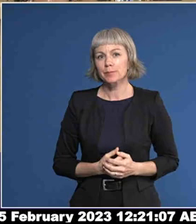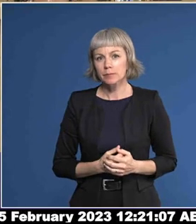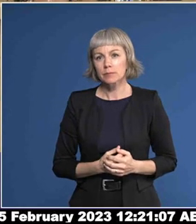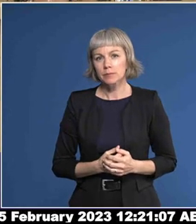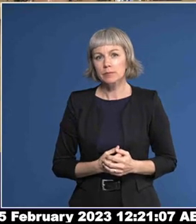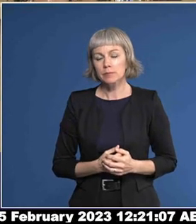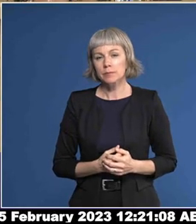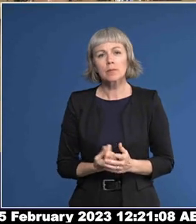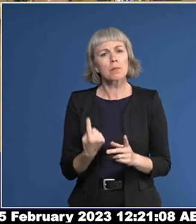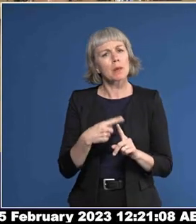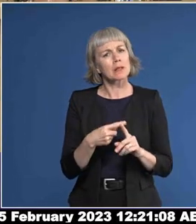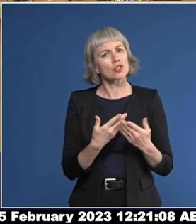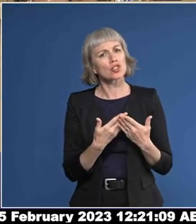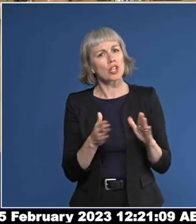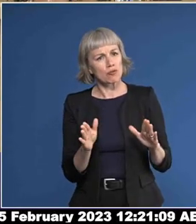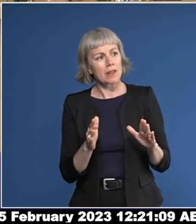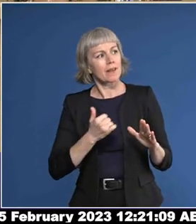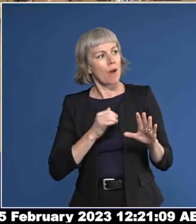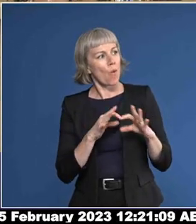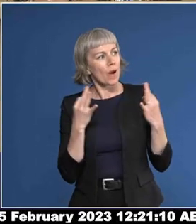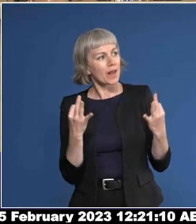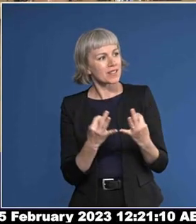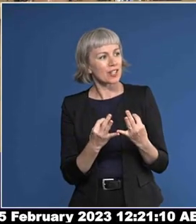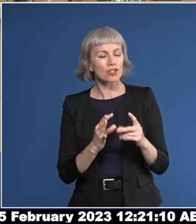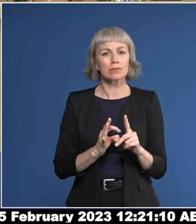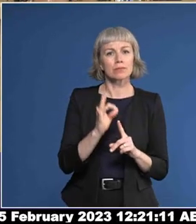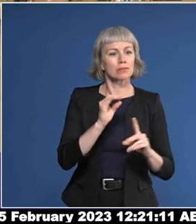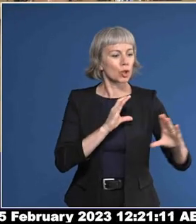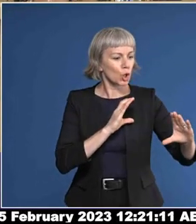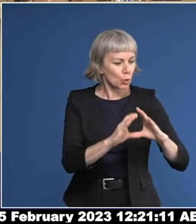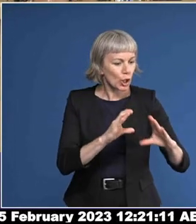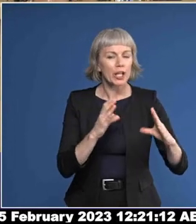with families, our clients, our staff, we have always been open and transparent about